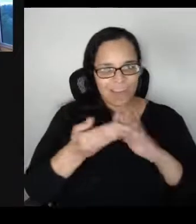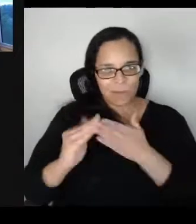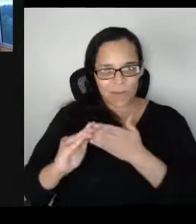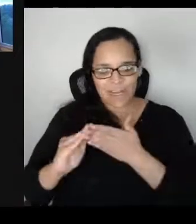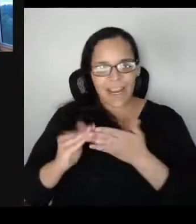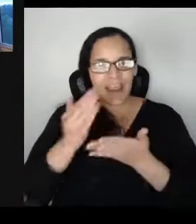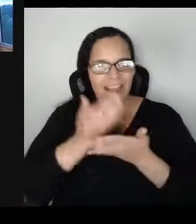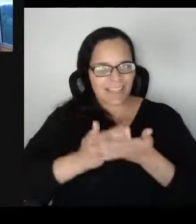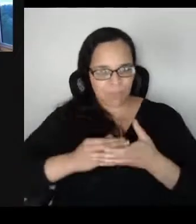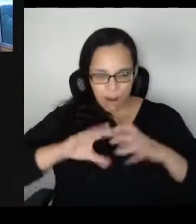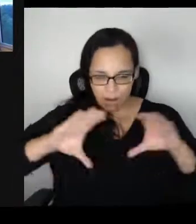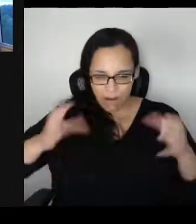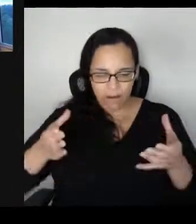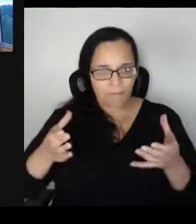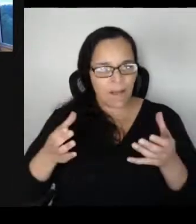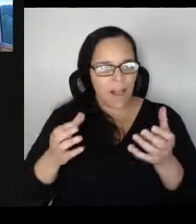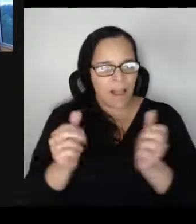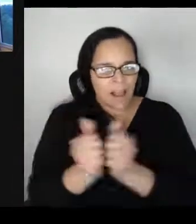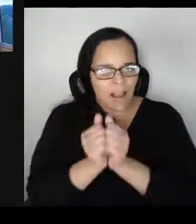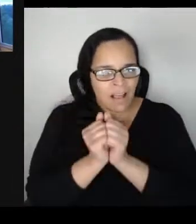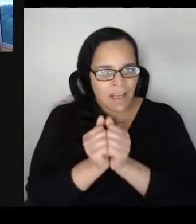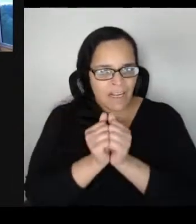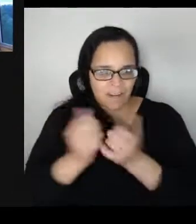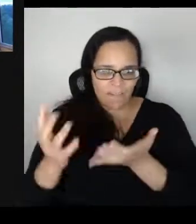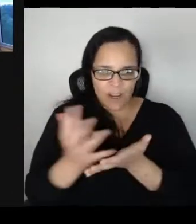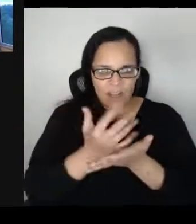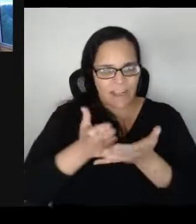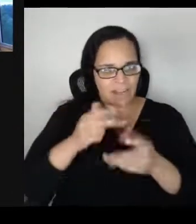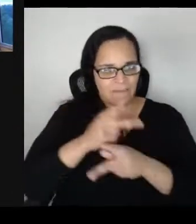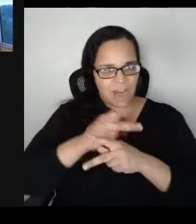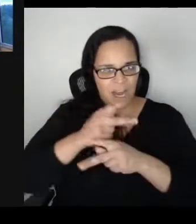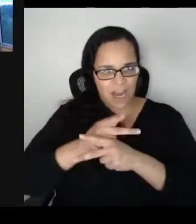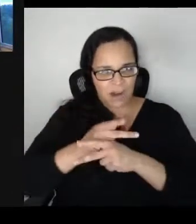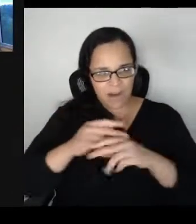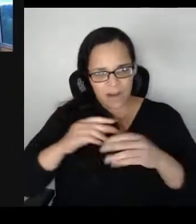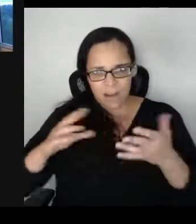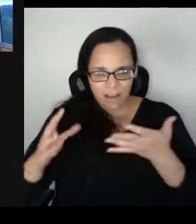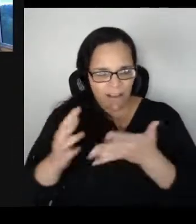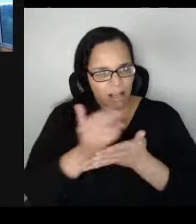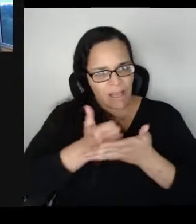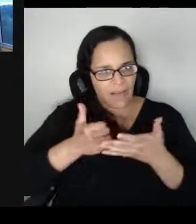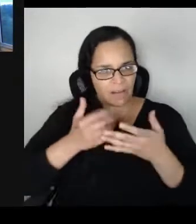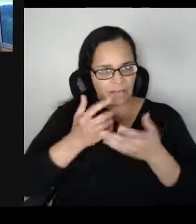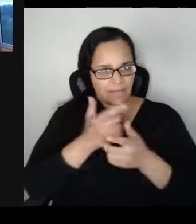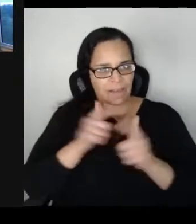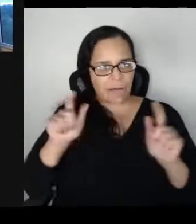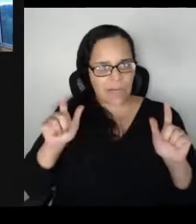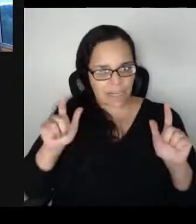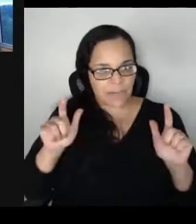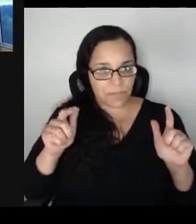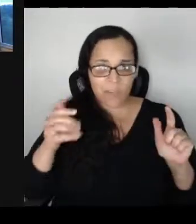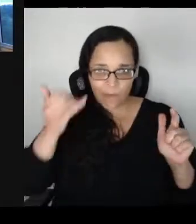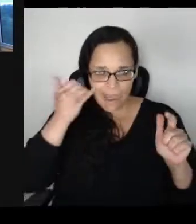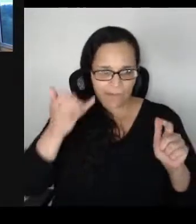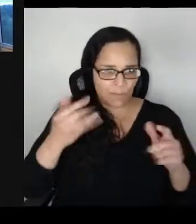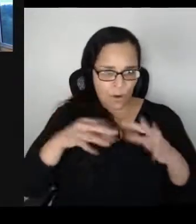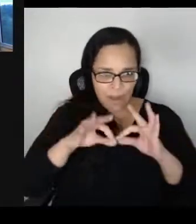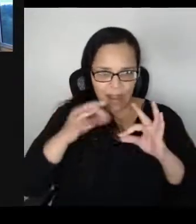and that collective liberation. If we have continuous conversation about privilege, power, and the role that we play